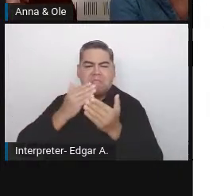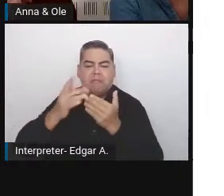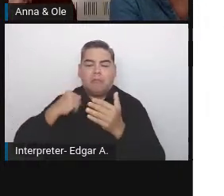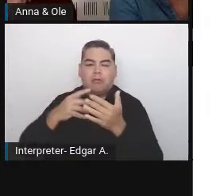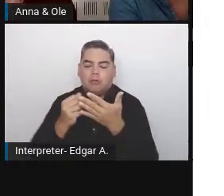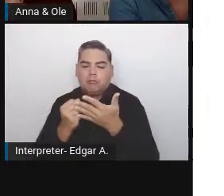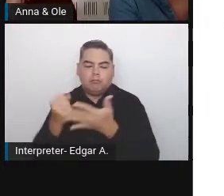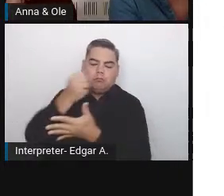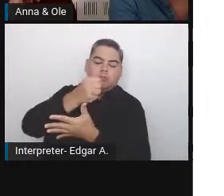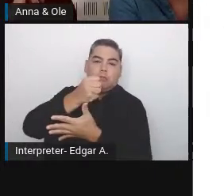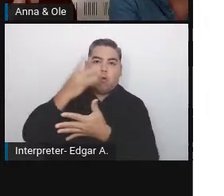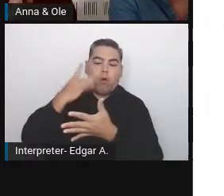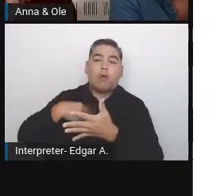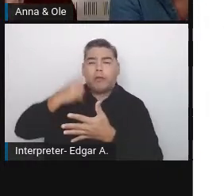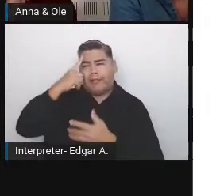really